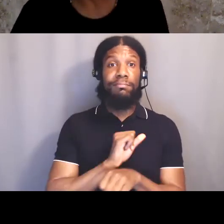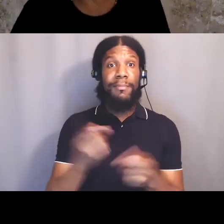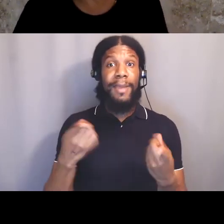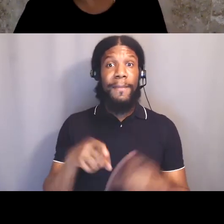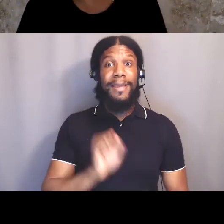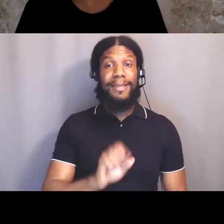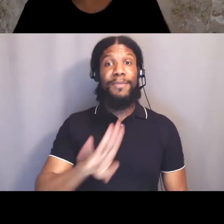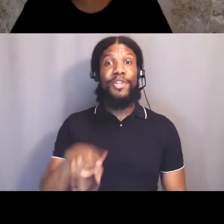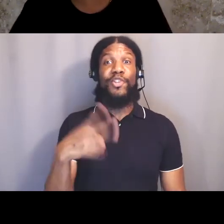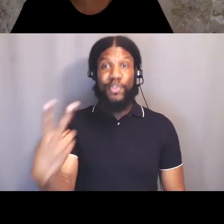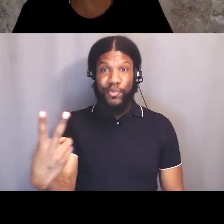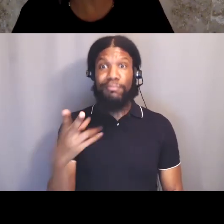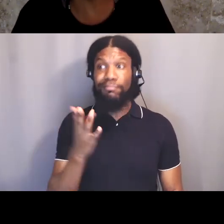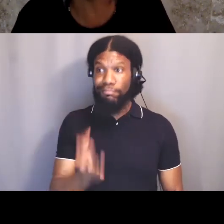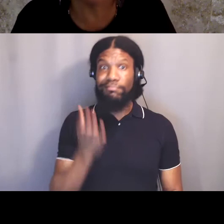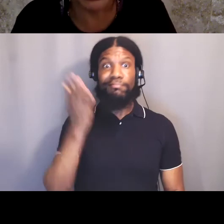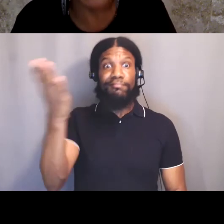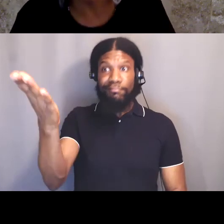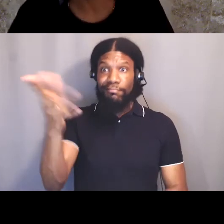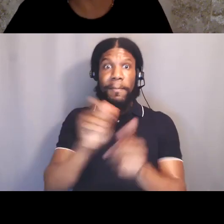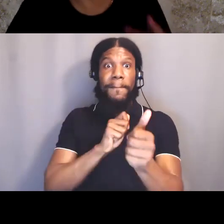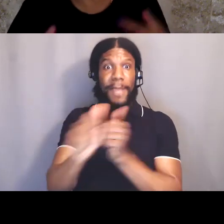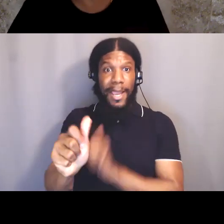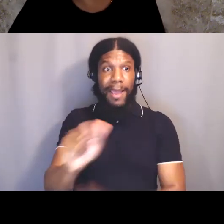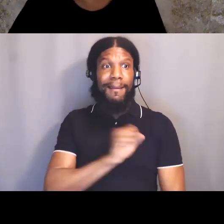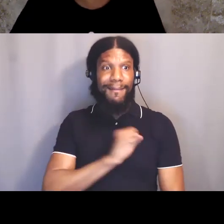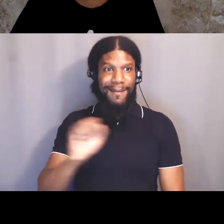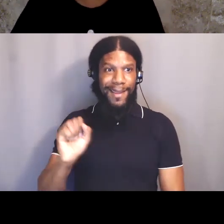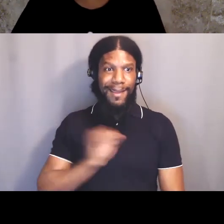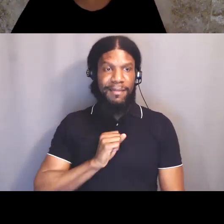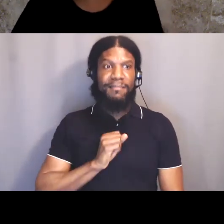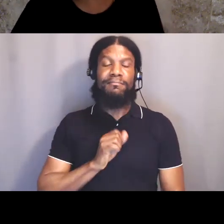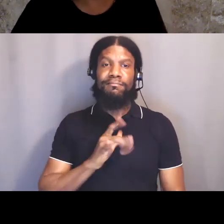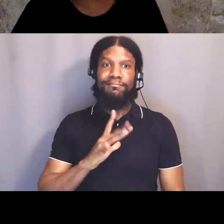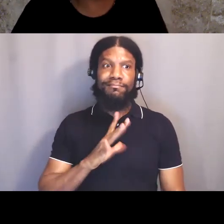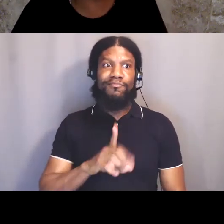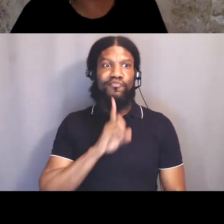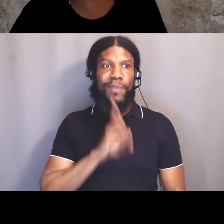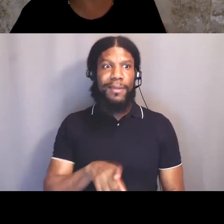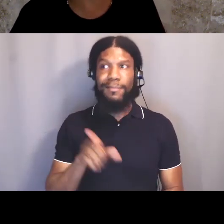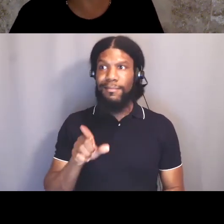So this stuff actually does work right today is our End Police Associations rally.